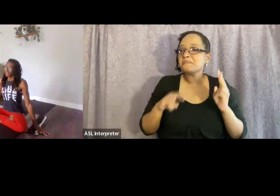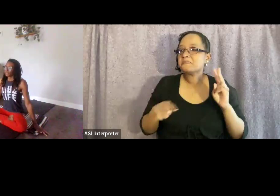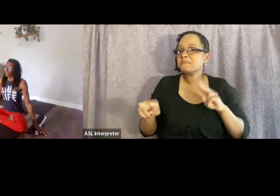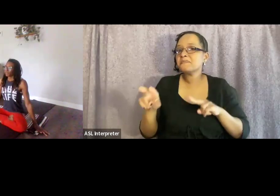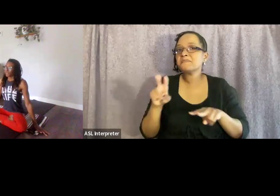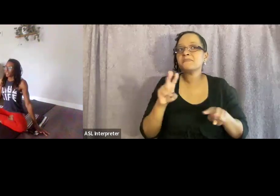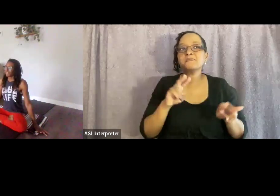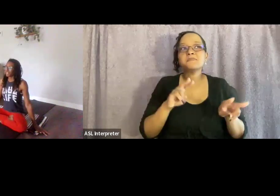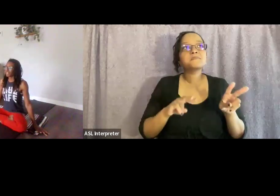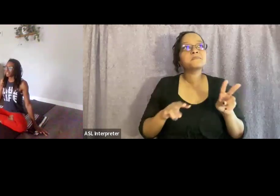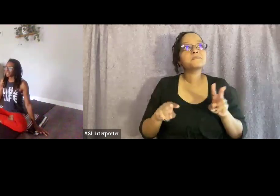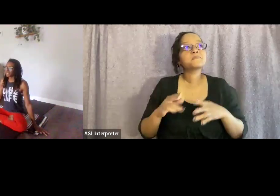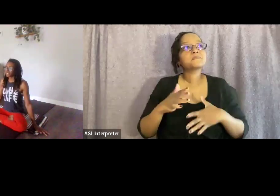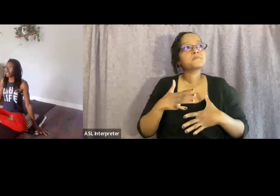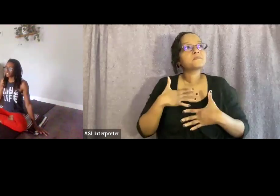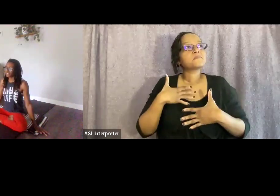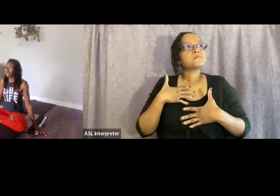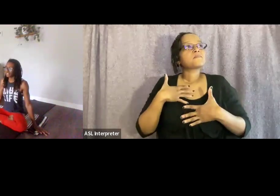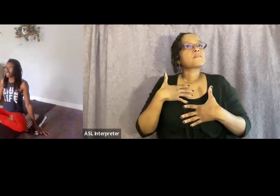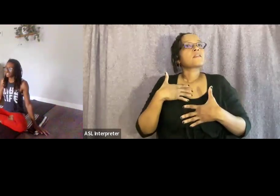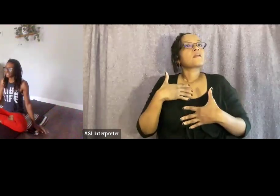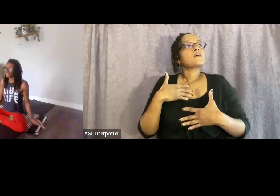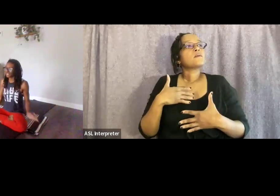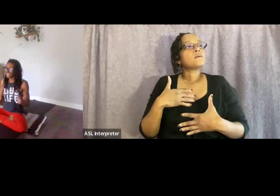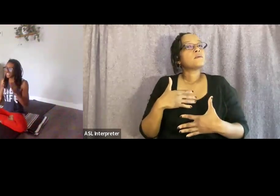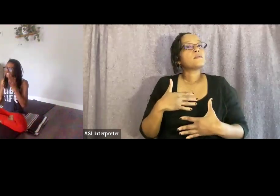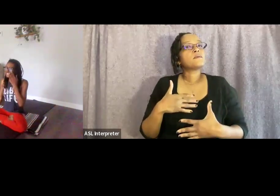Maybe give another breath.